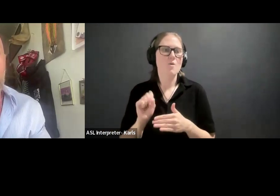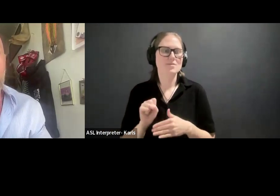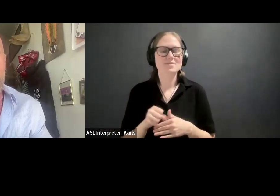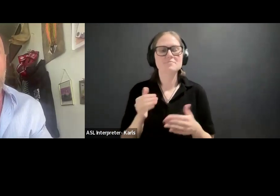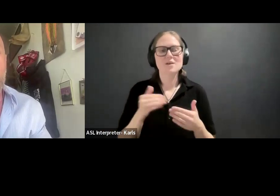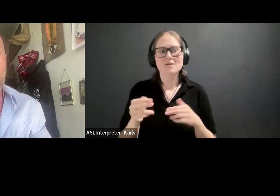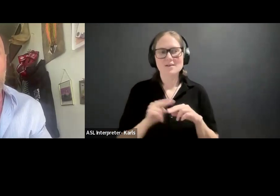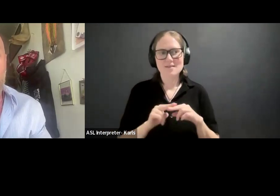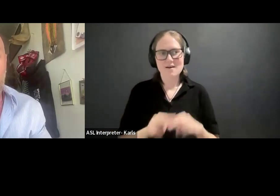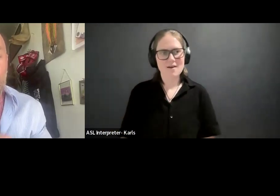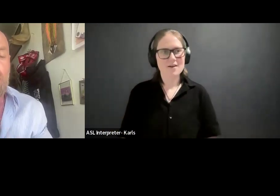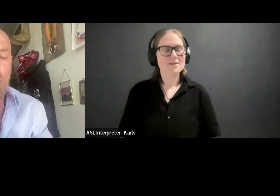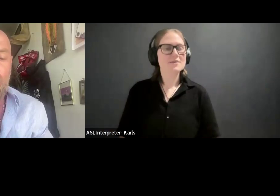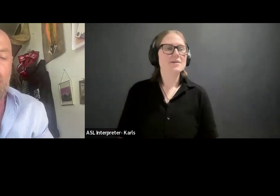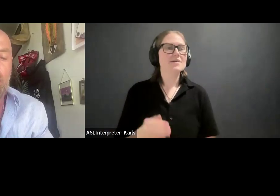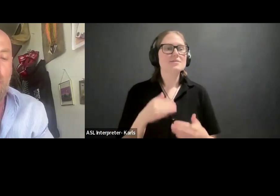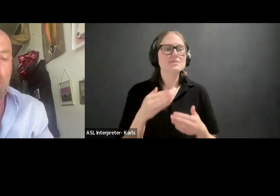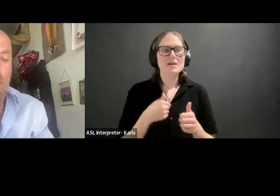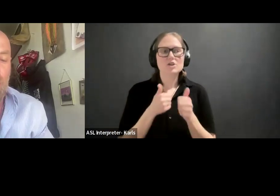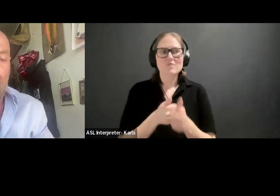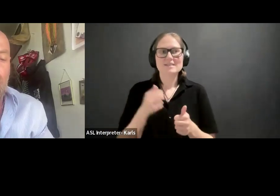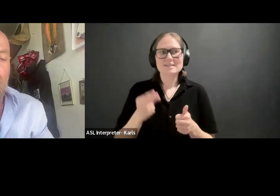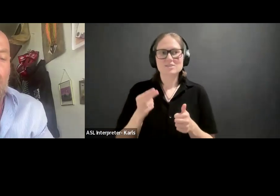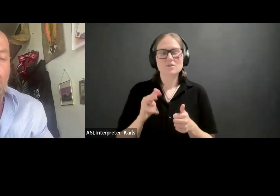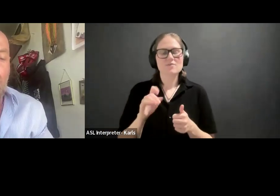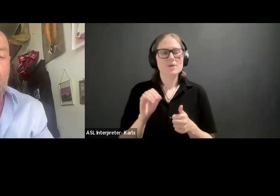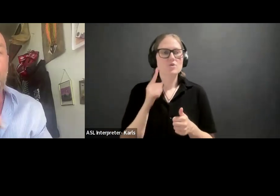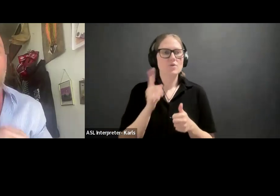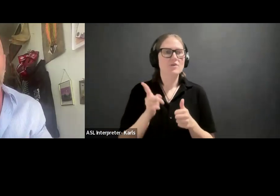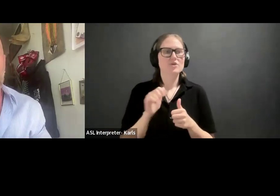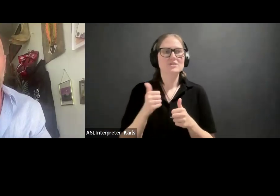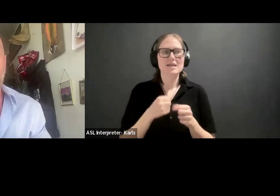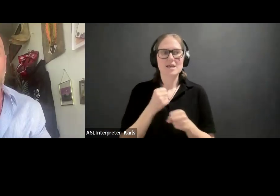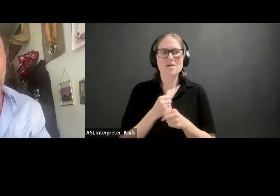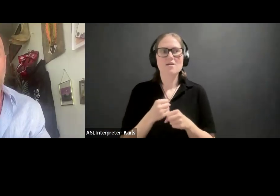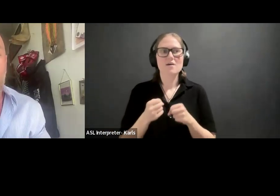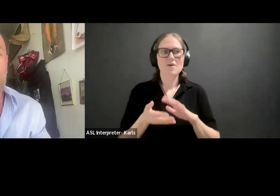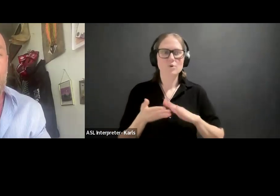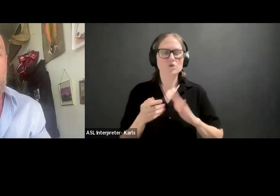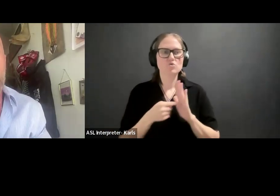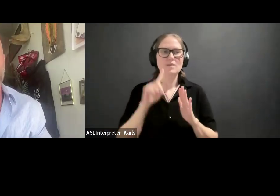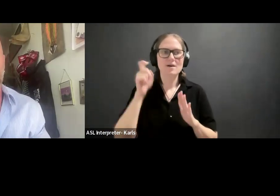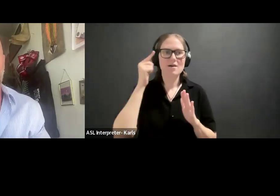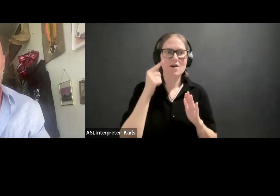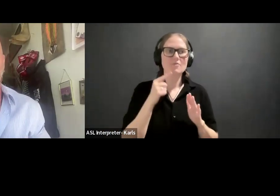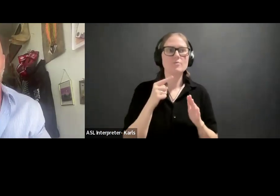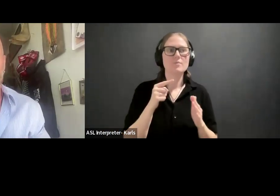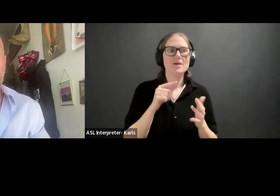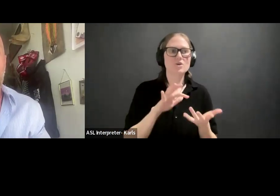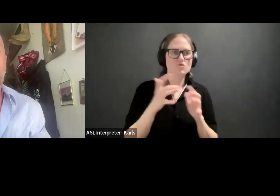The history of the Metro and its first decade of operation, showing how government corruption caused intense overcrowding,